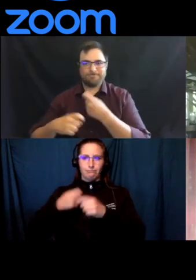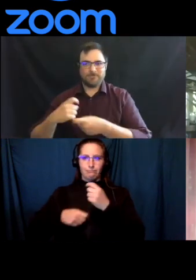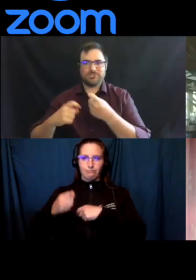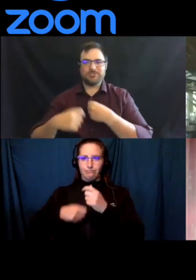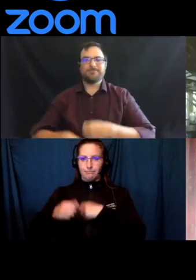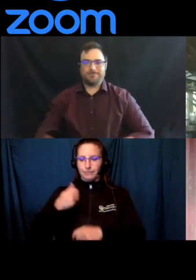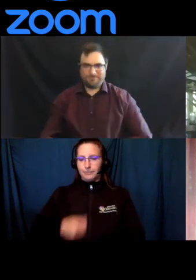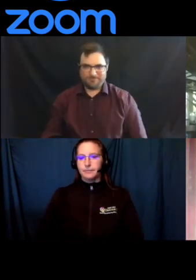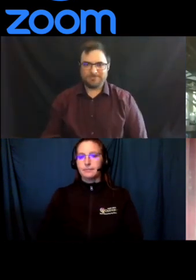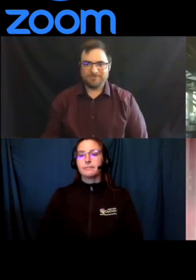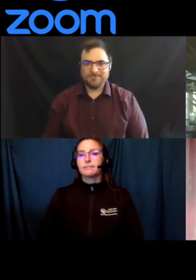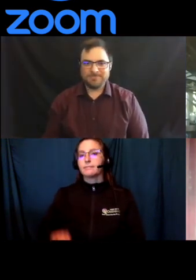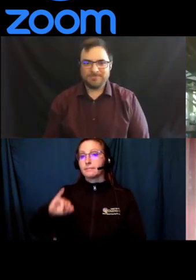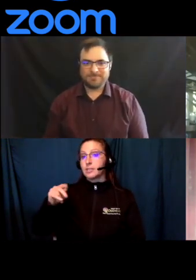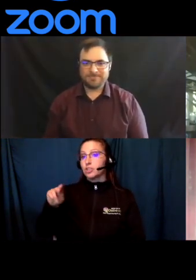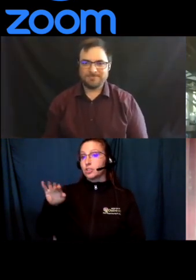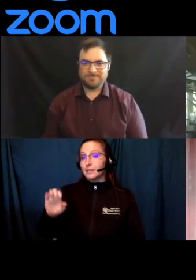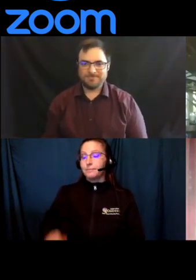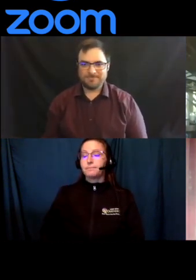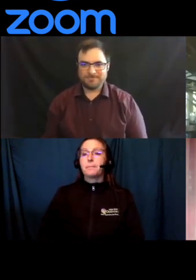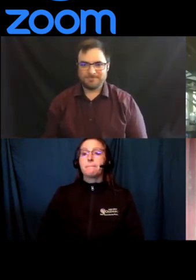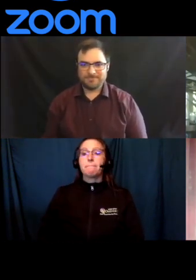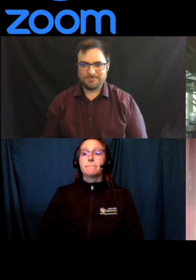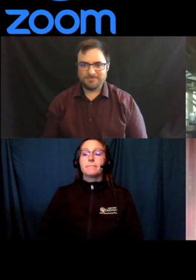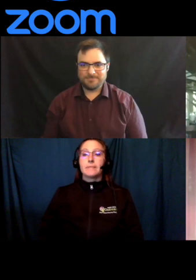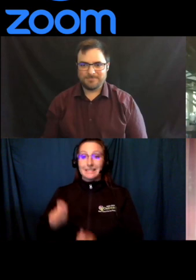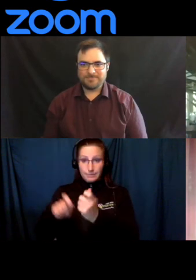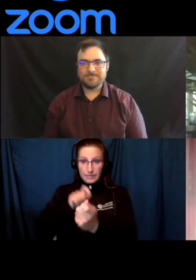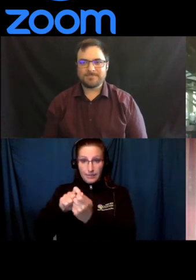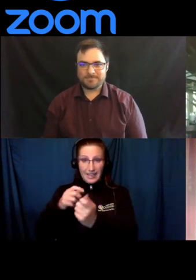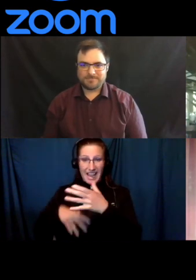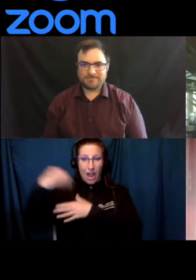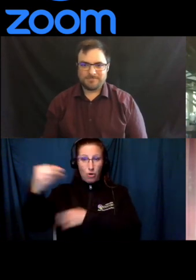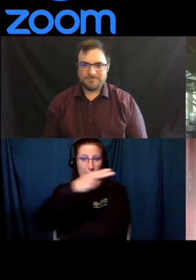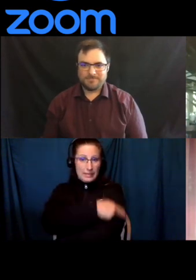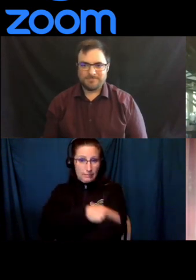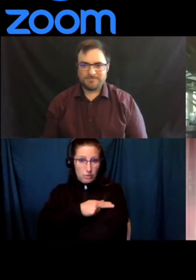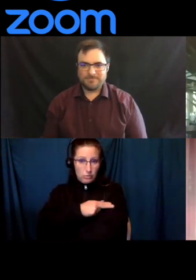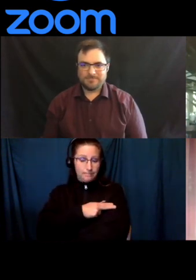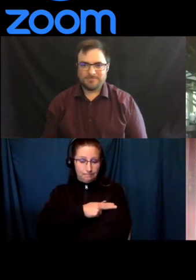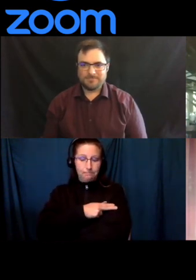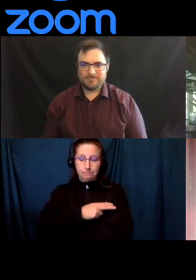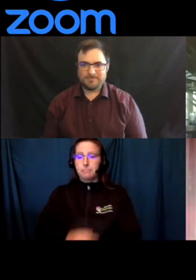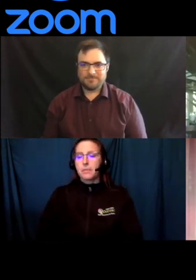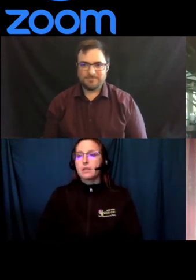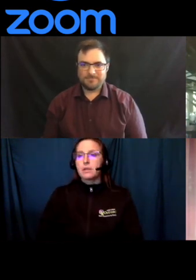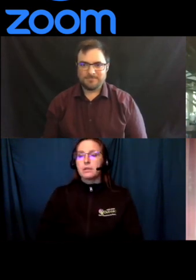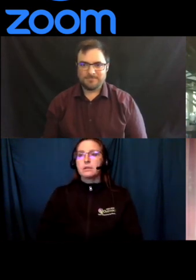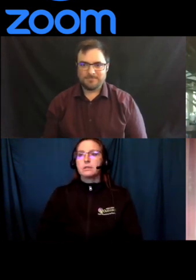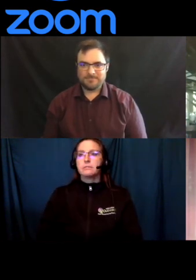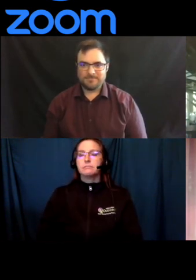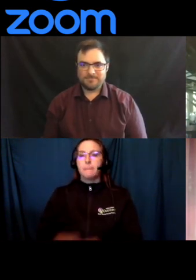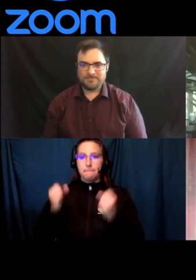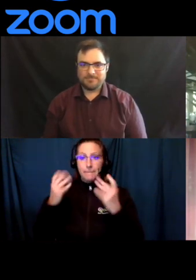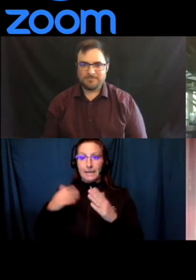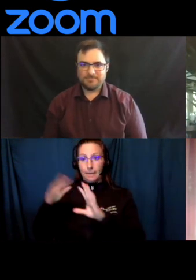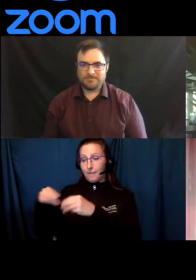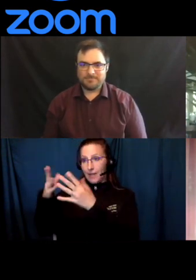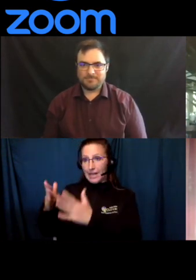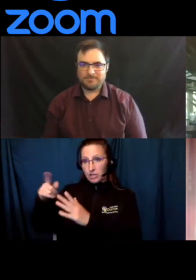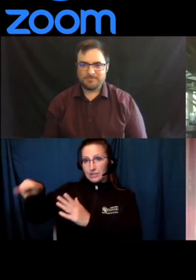Jeannie: Well specifically with the out-of-hospital we also... a lot of the providers have just kind of the level one screener